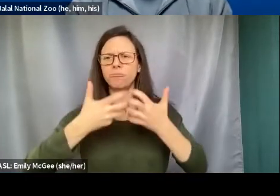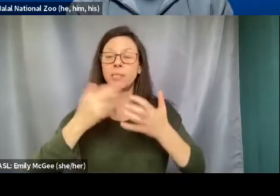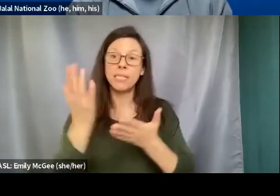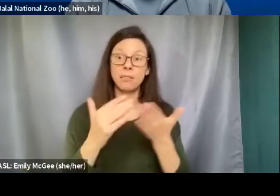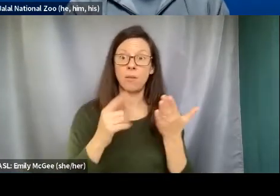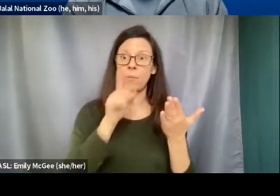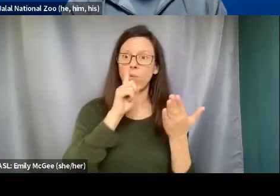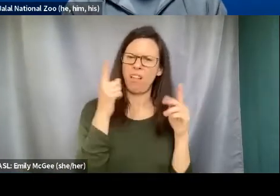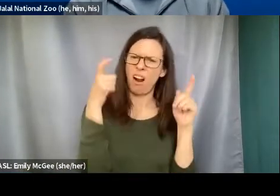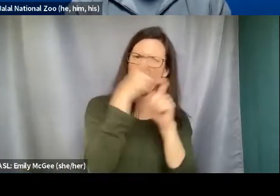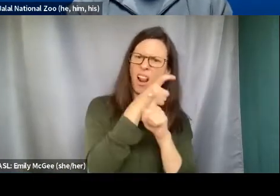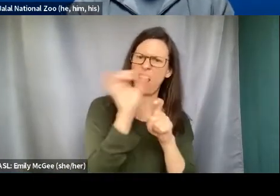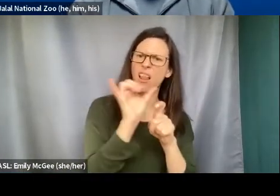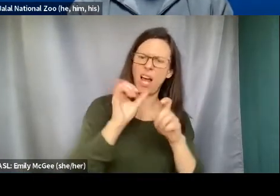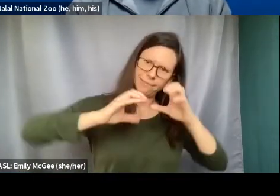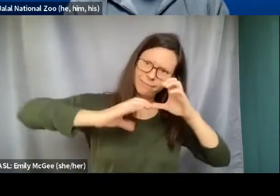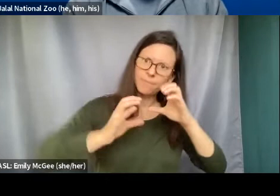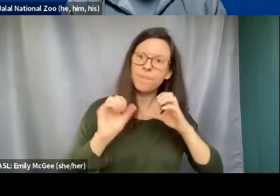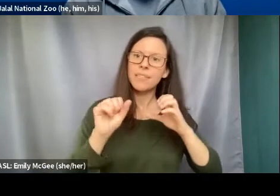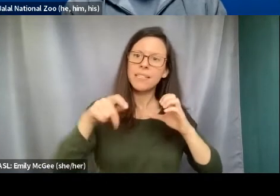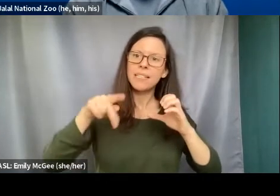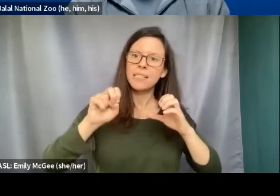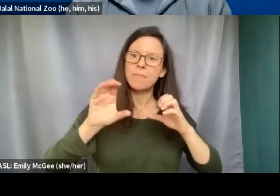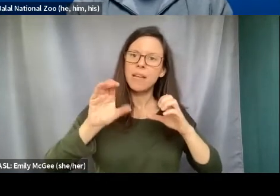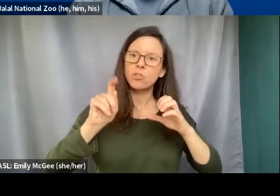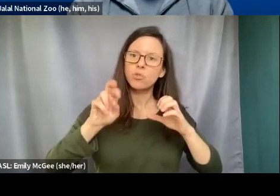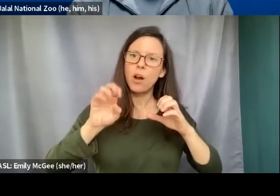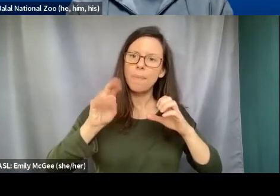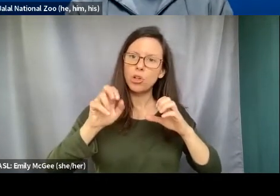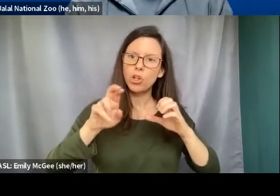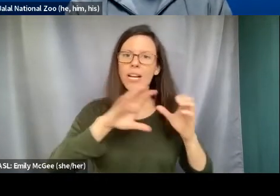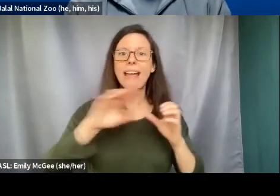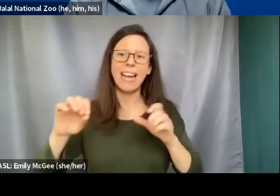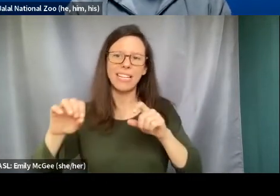you know spectrophotometers and turbidity meters and you know some that are a little more simple